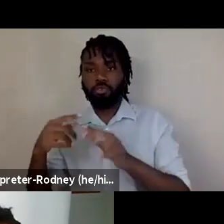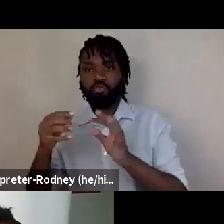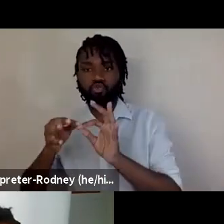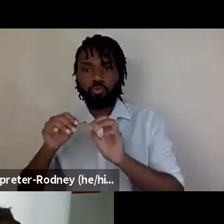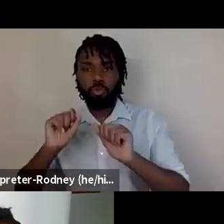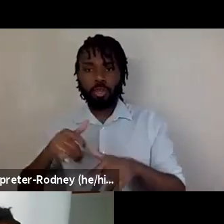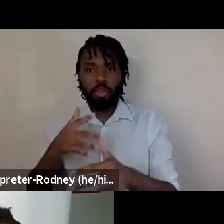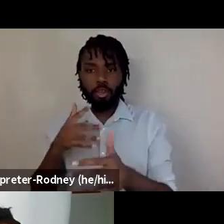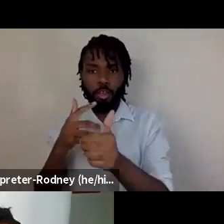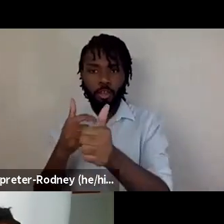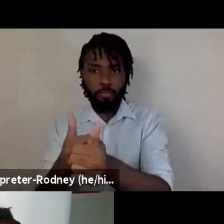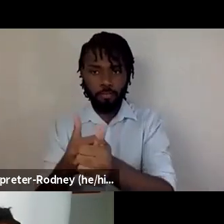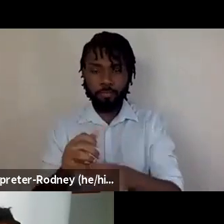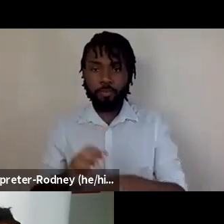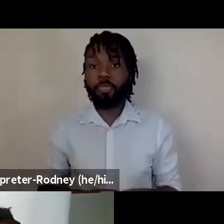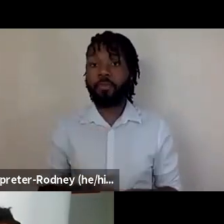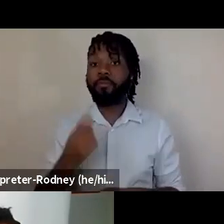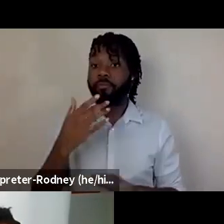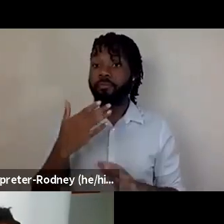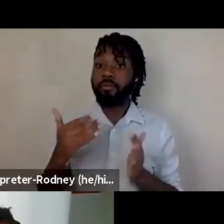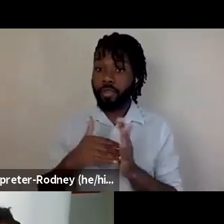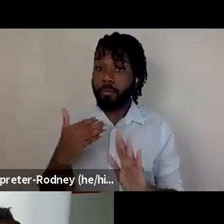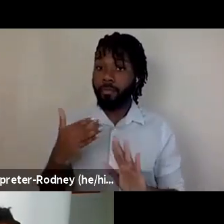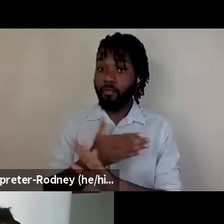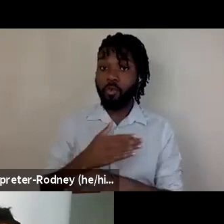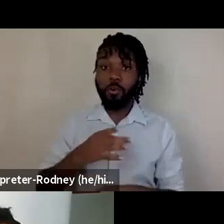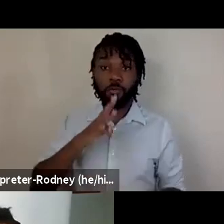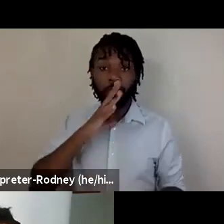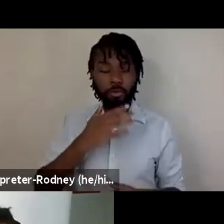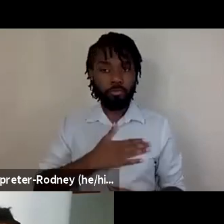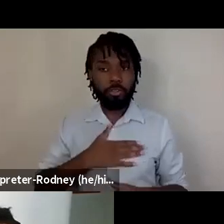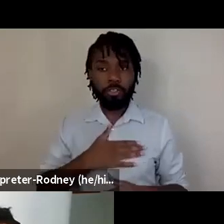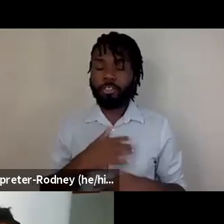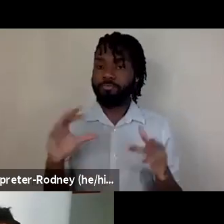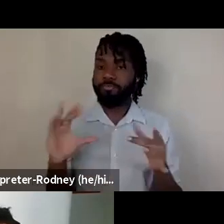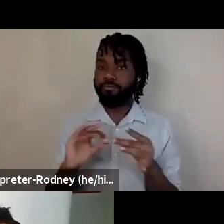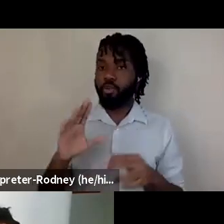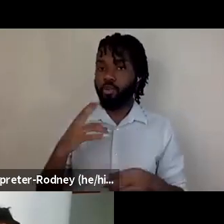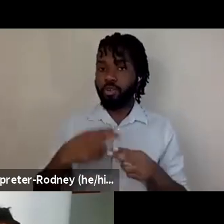Before speaking, please say your name first, i.e., I would say, "This is Leah speaking."